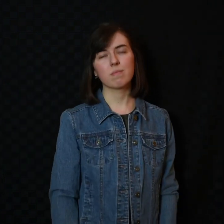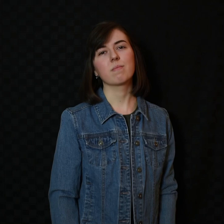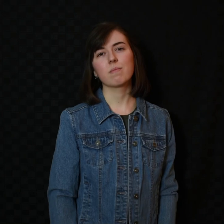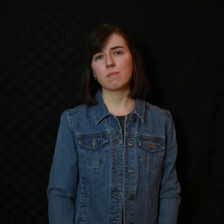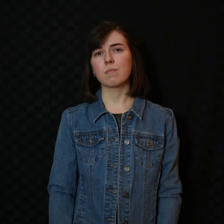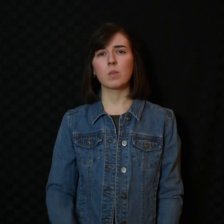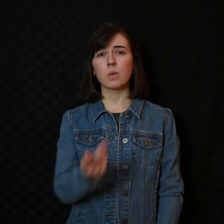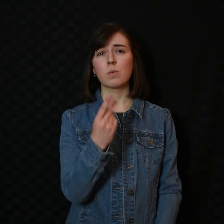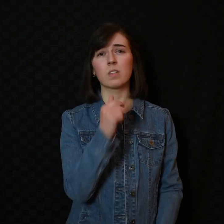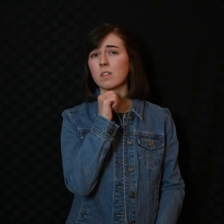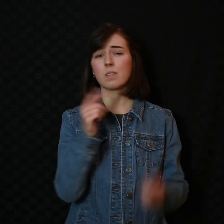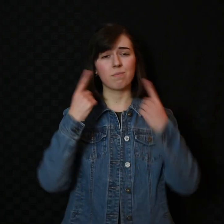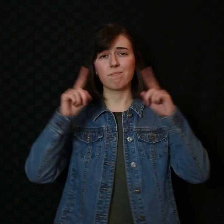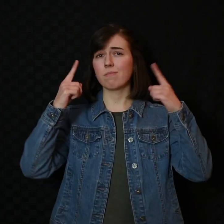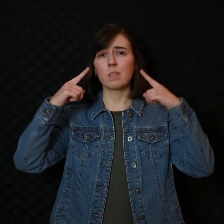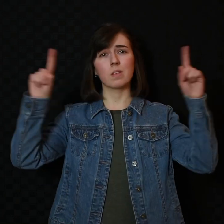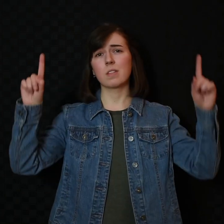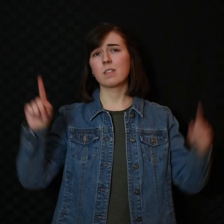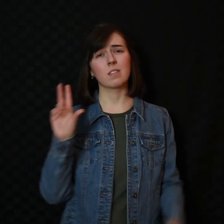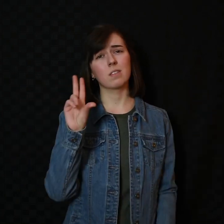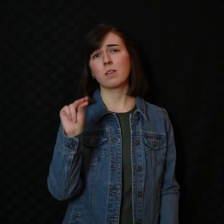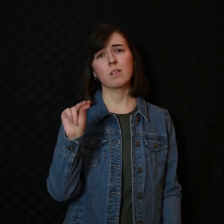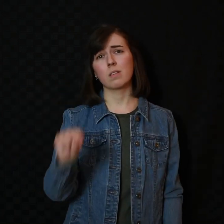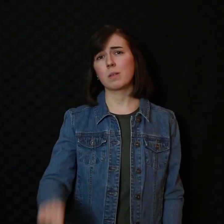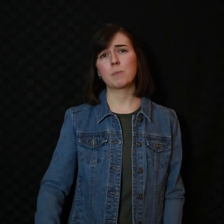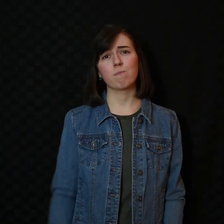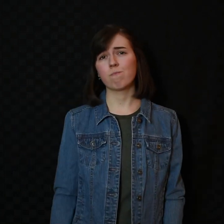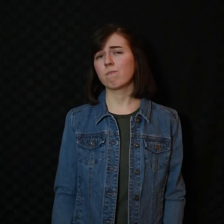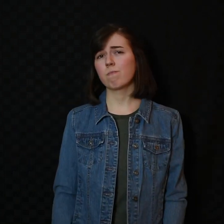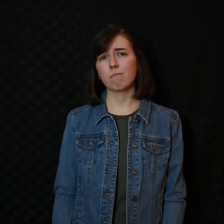We not success, no